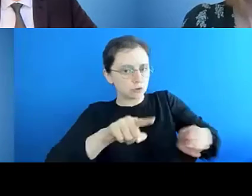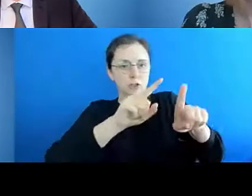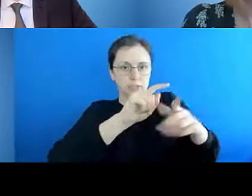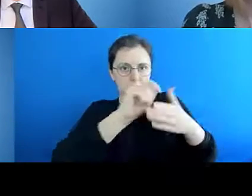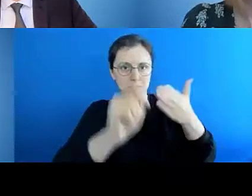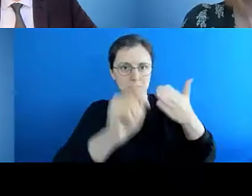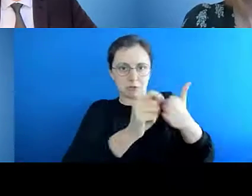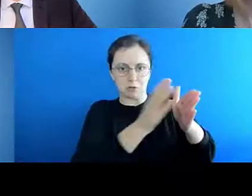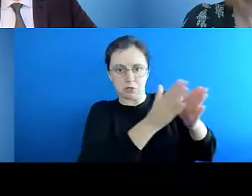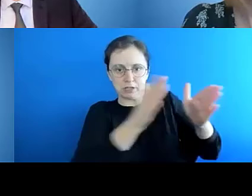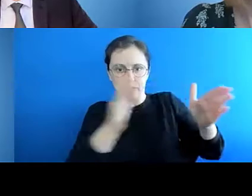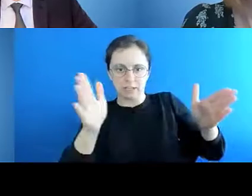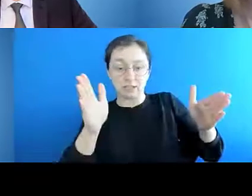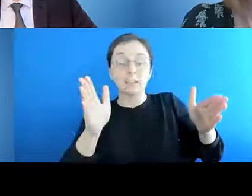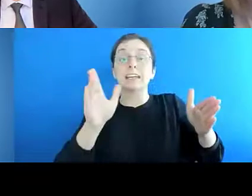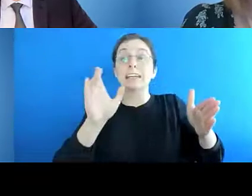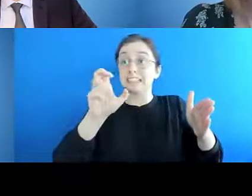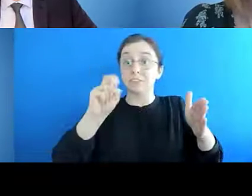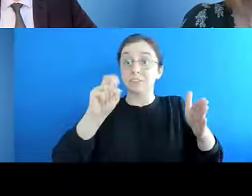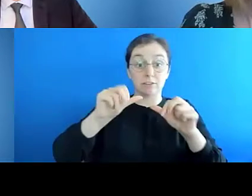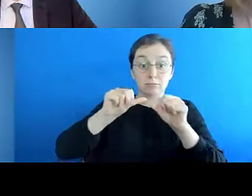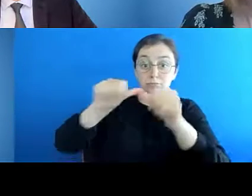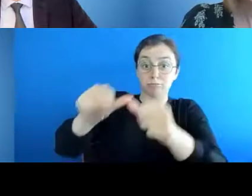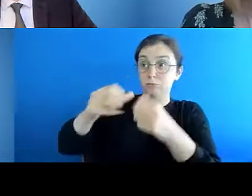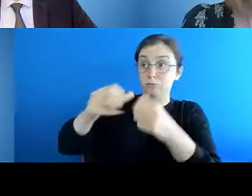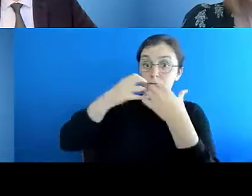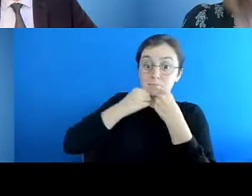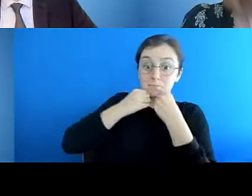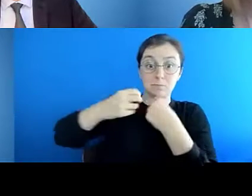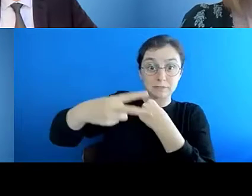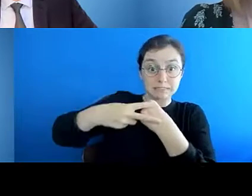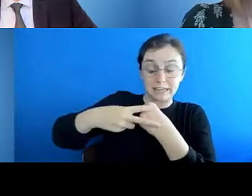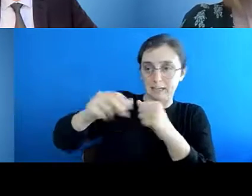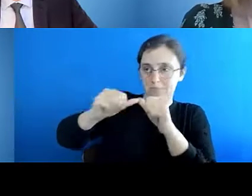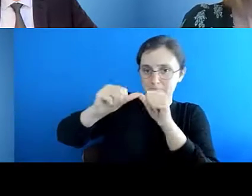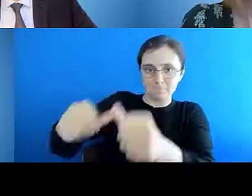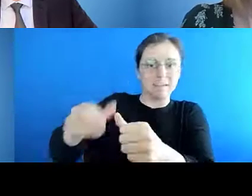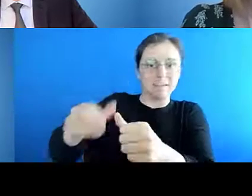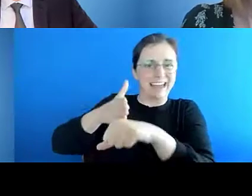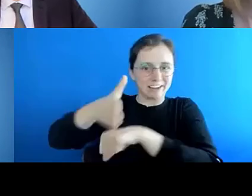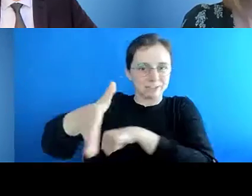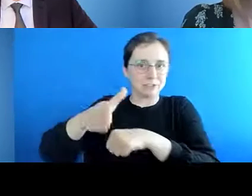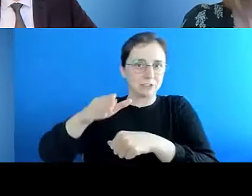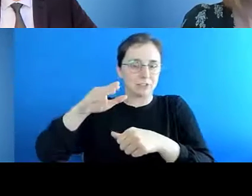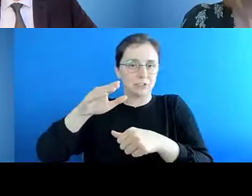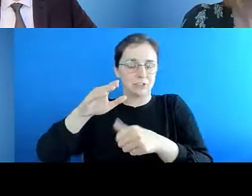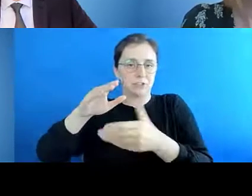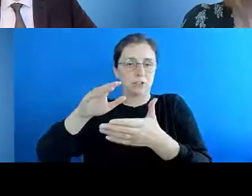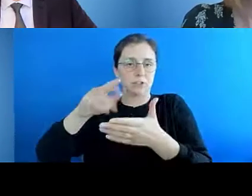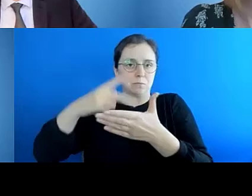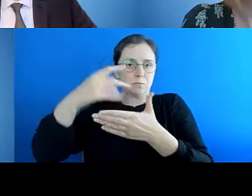that will be preserved and shared beyond the award period. As an example, if your DMS Plan proposes to preserve